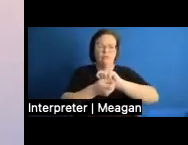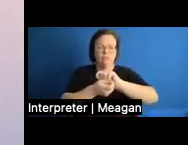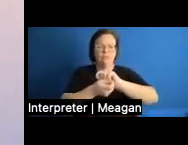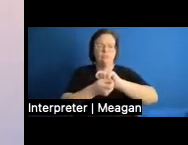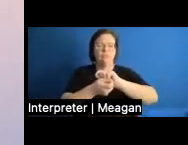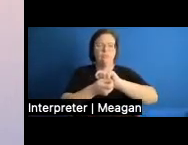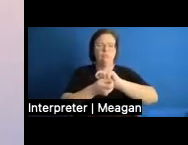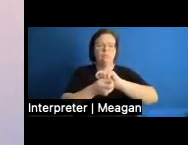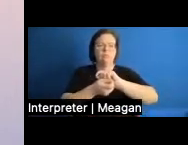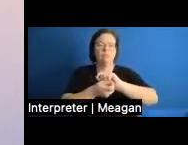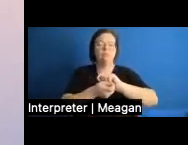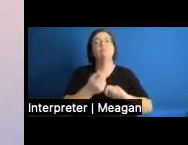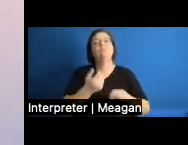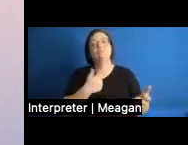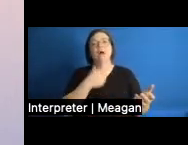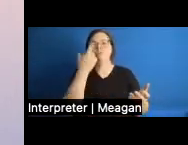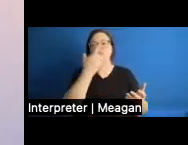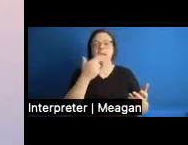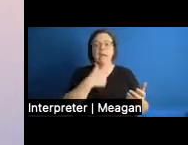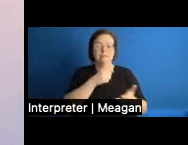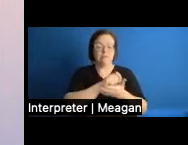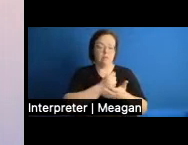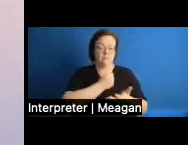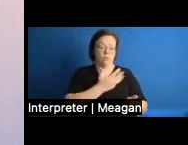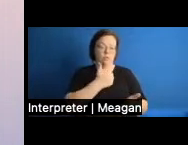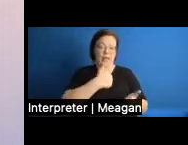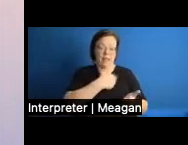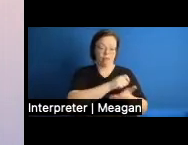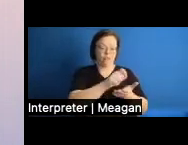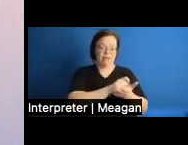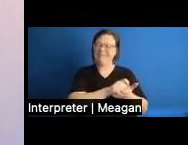I realized that the poetry I was writing was lacking this kind of transformation,